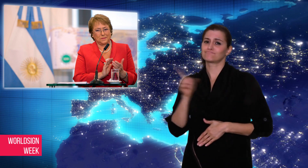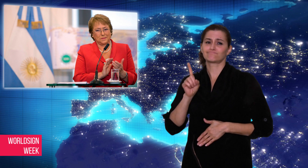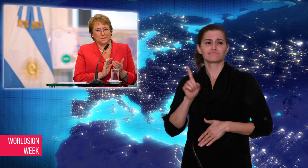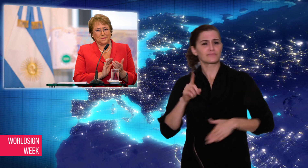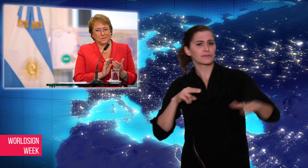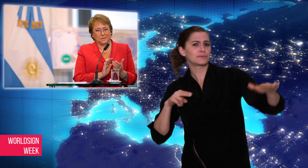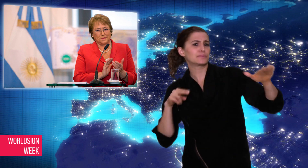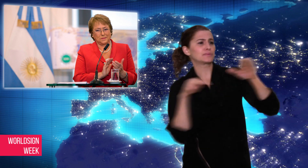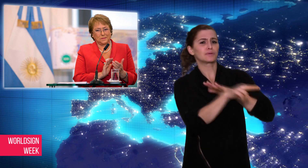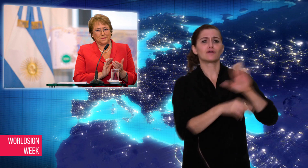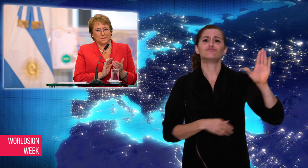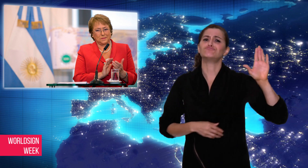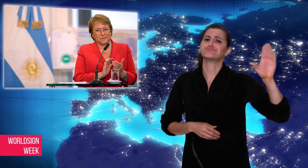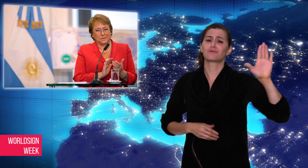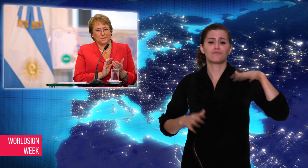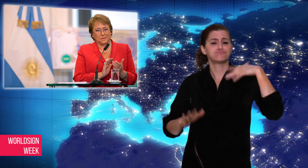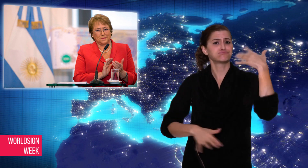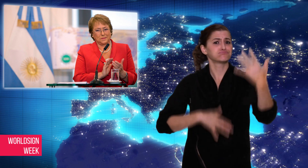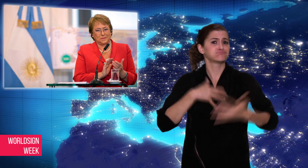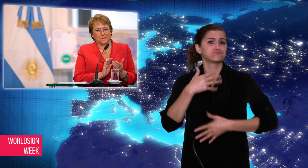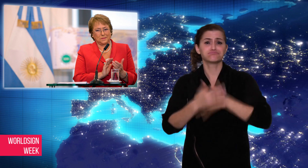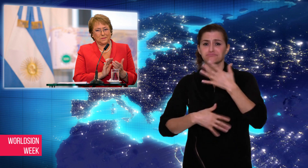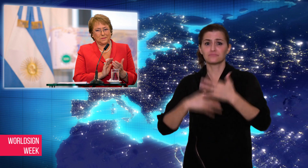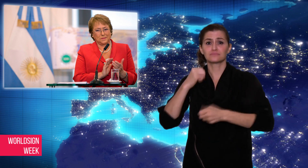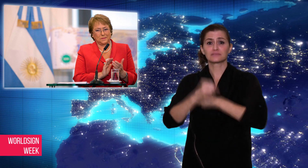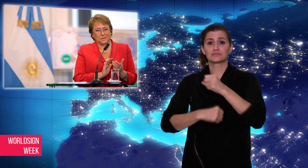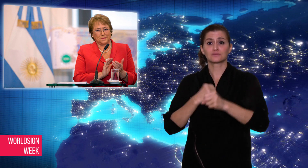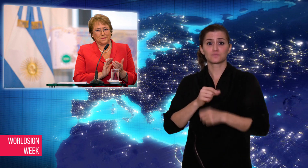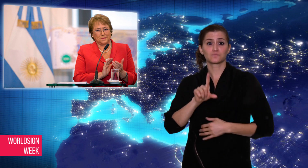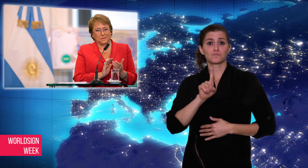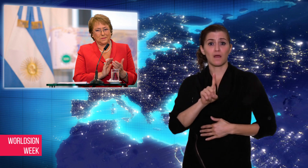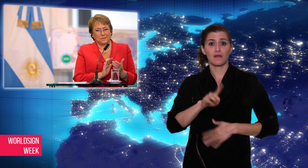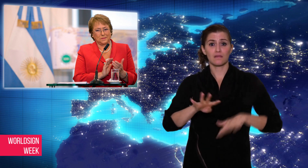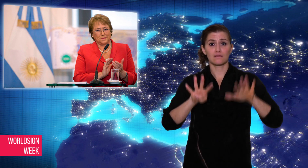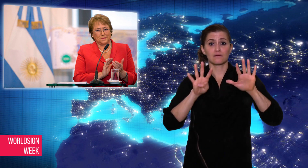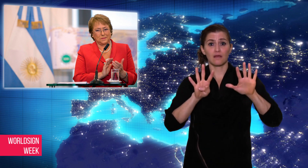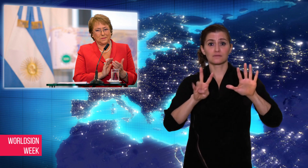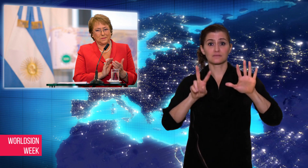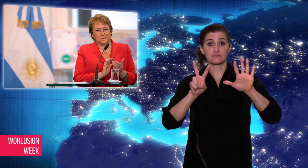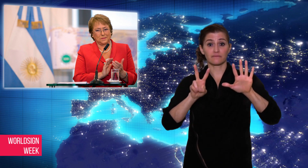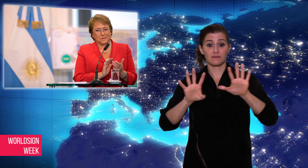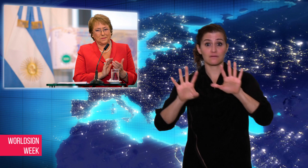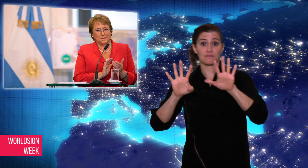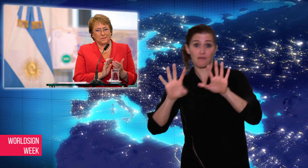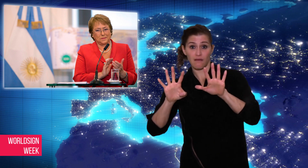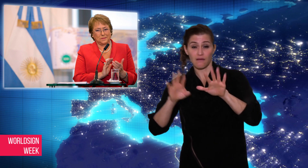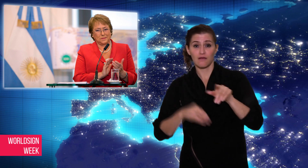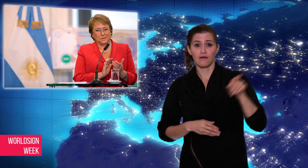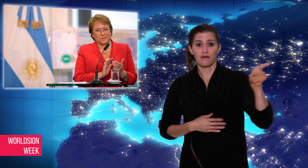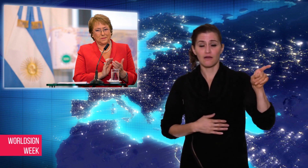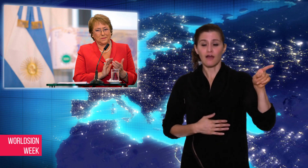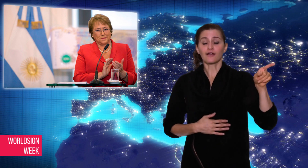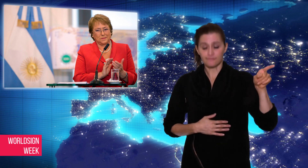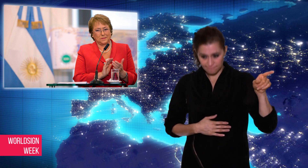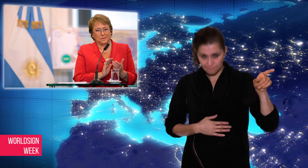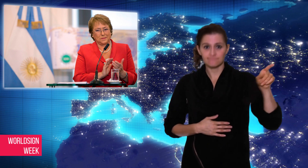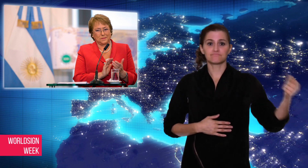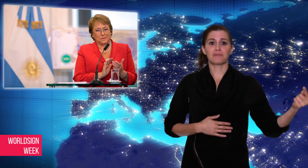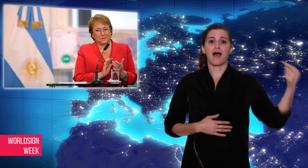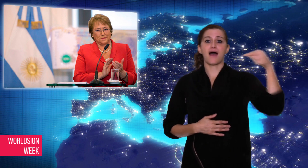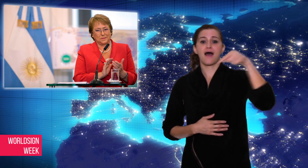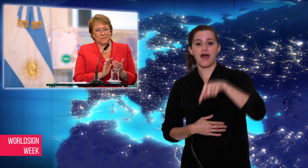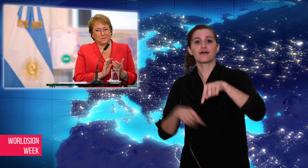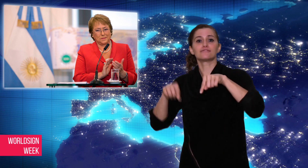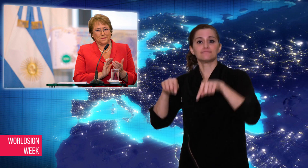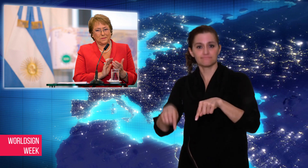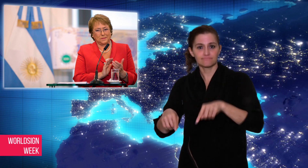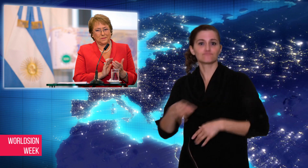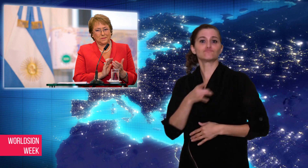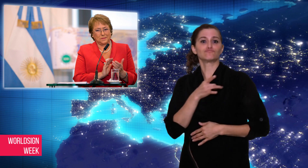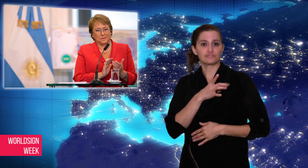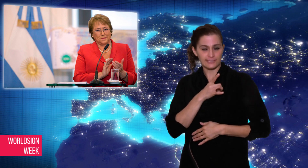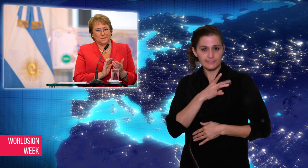in 1979, Bachelet became the first